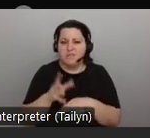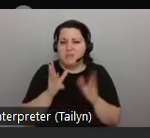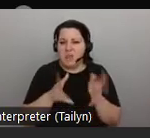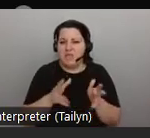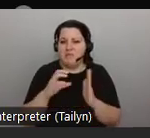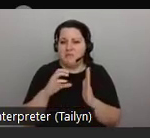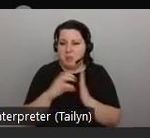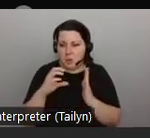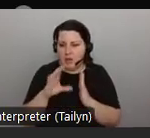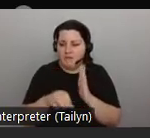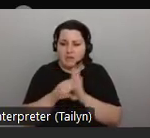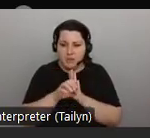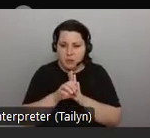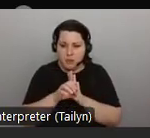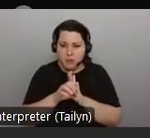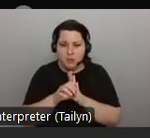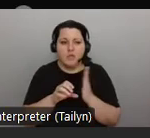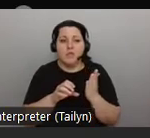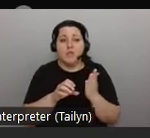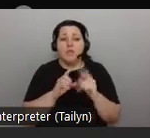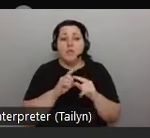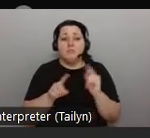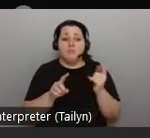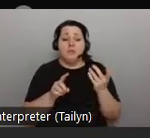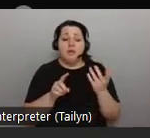What this does is the styletype controls what it affects. So we generally leave that is paragraph and character.